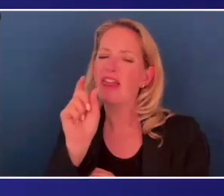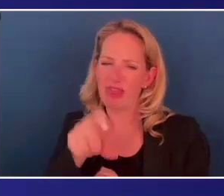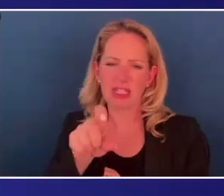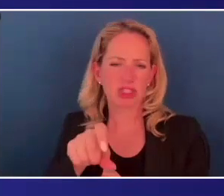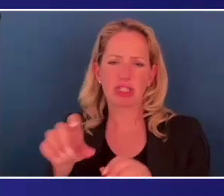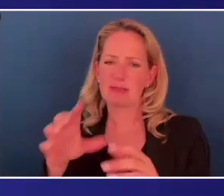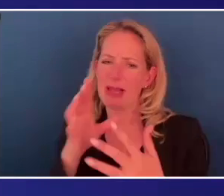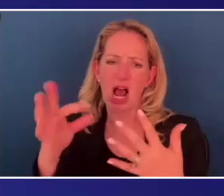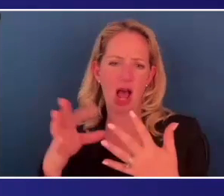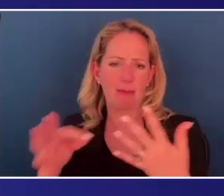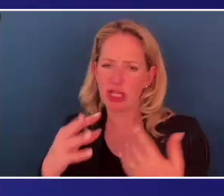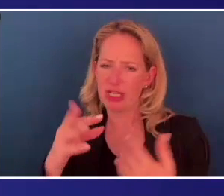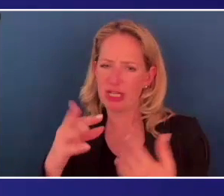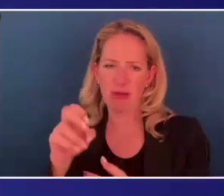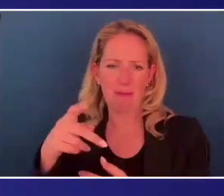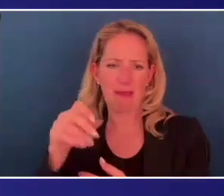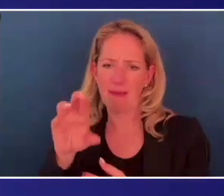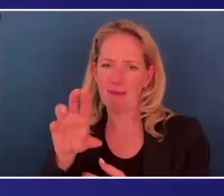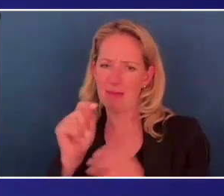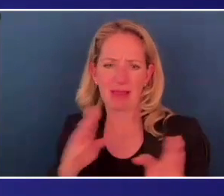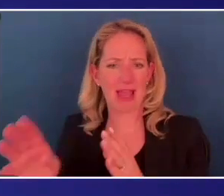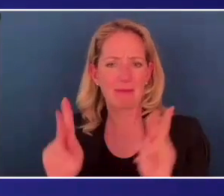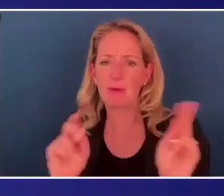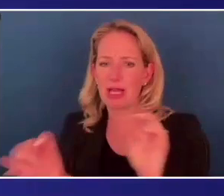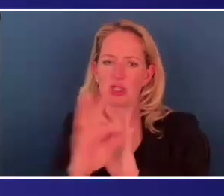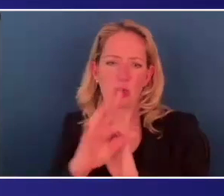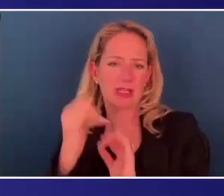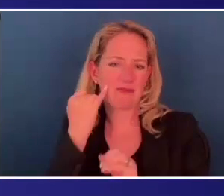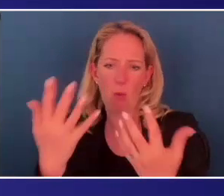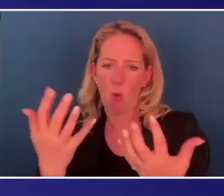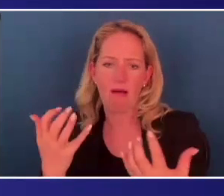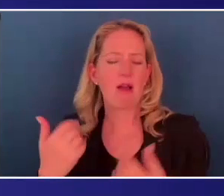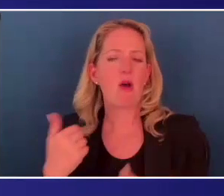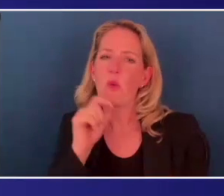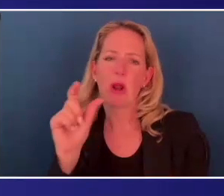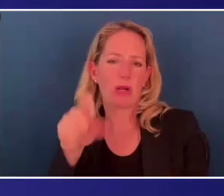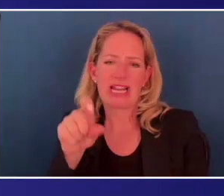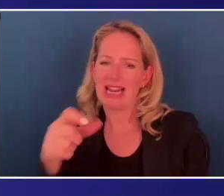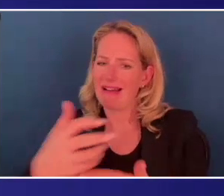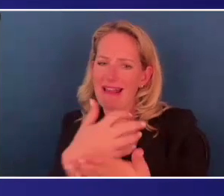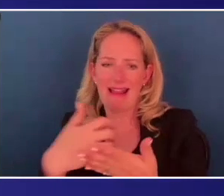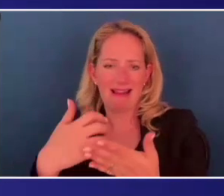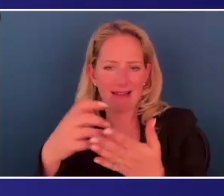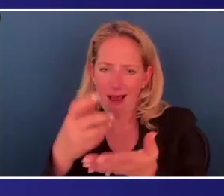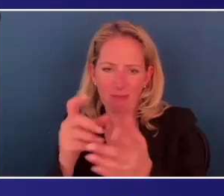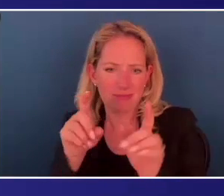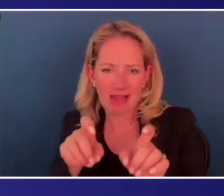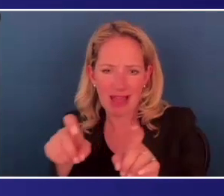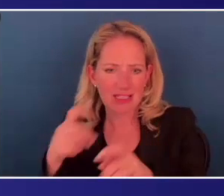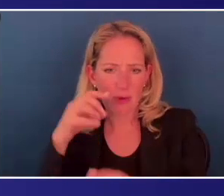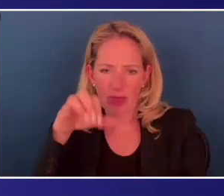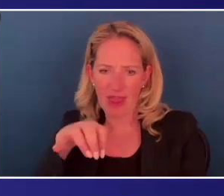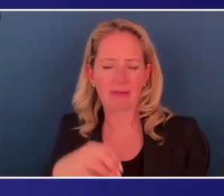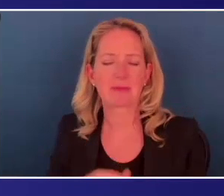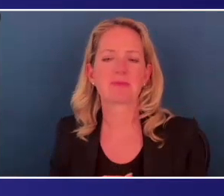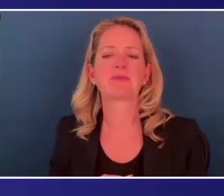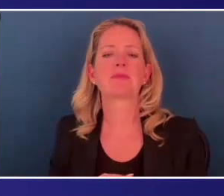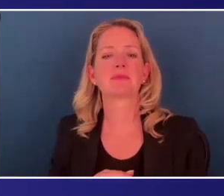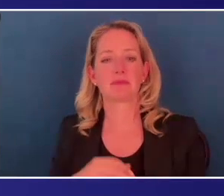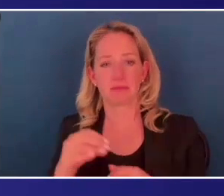We don't need to have an income test for them. Regarding the last ones, improving a program.